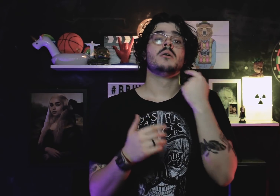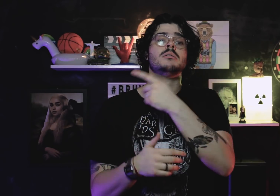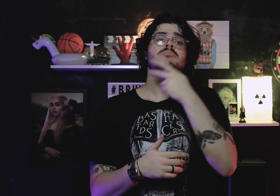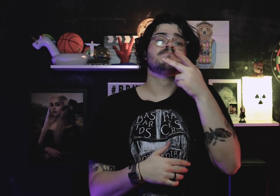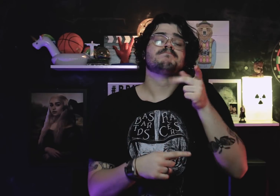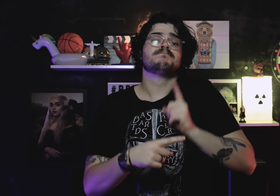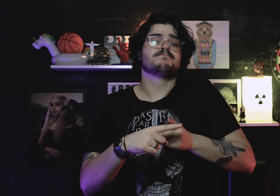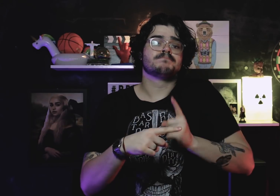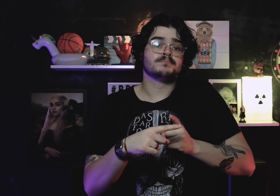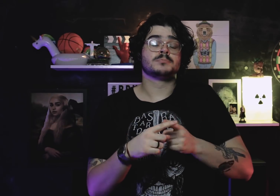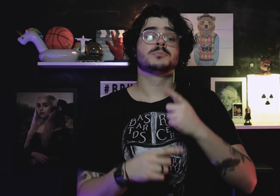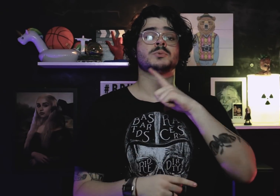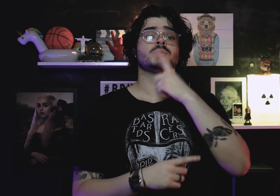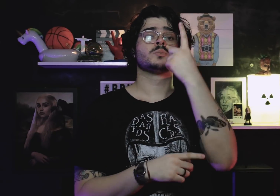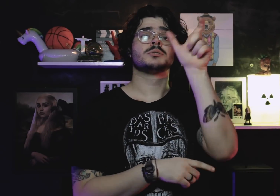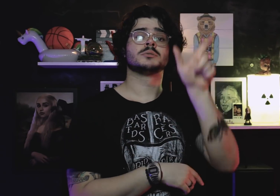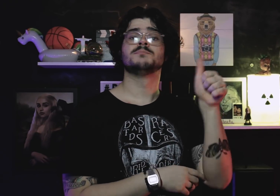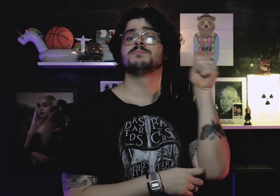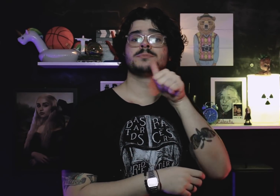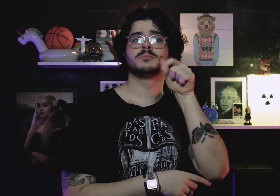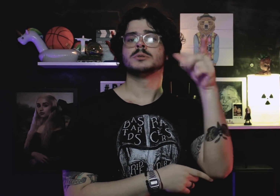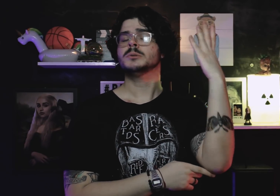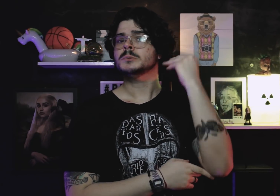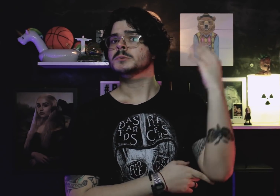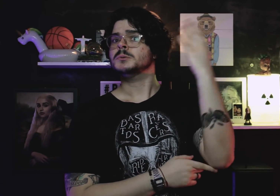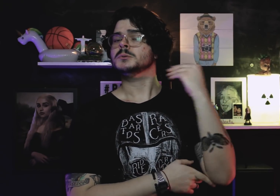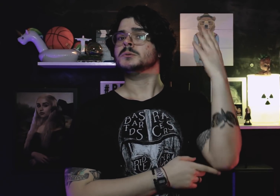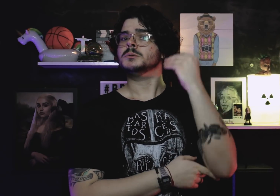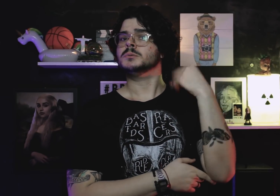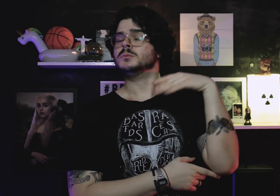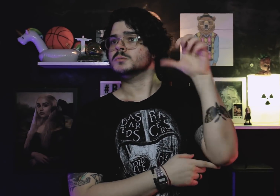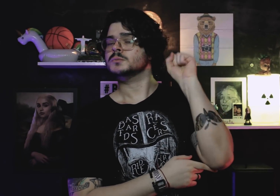said he did it because a female voice whispered